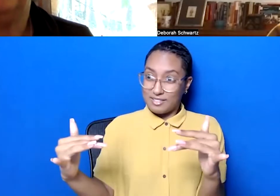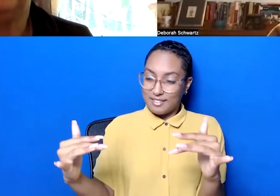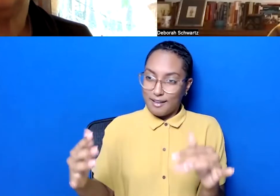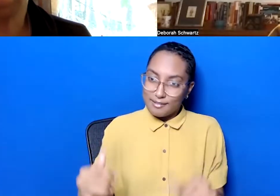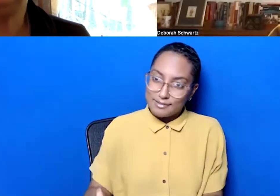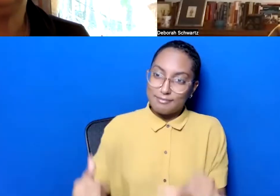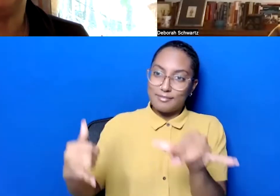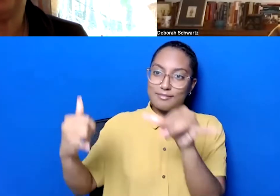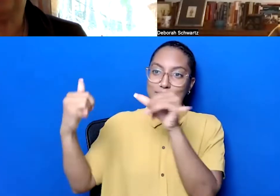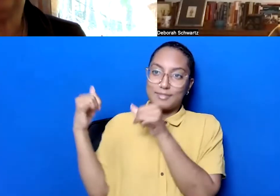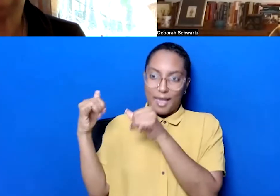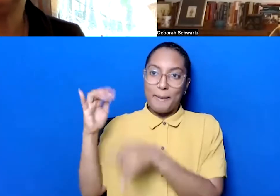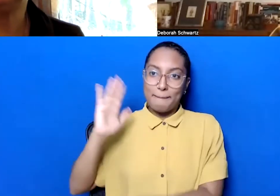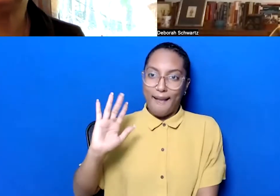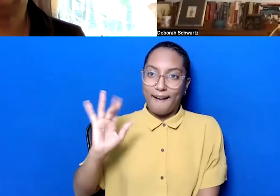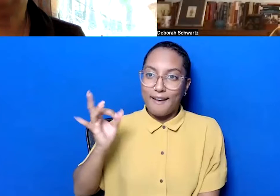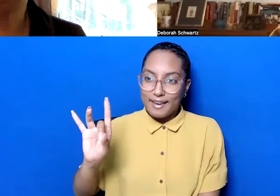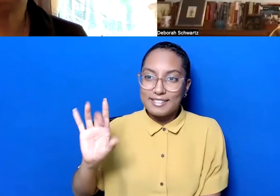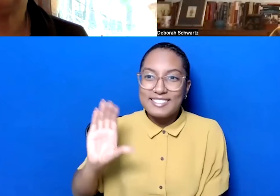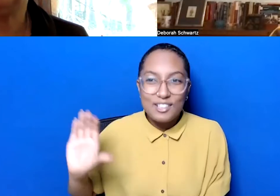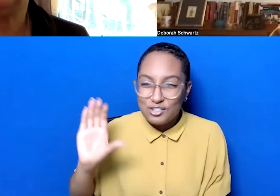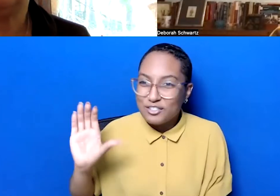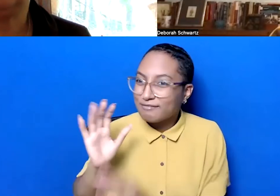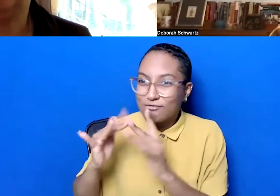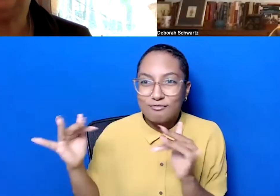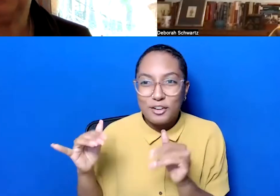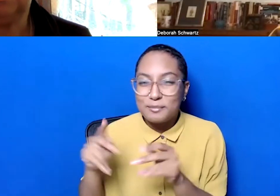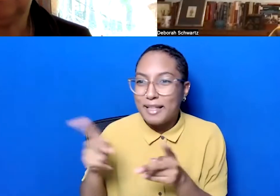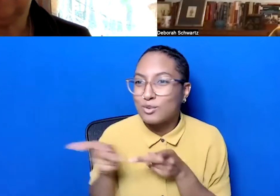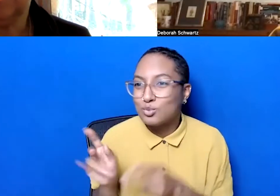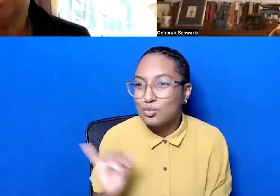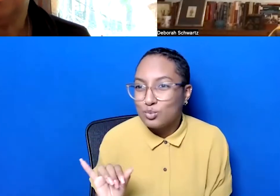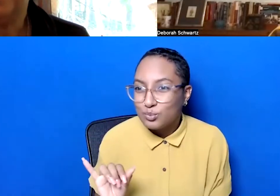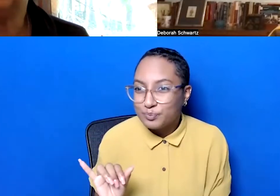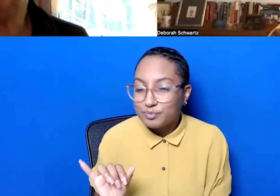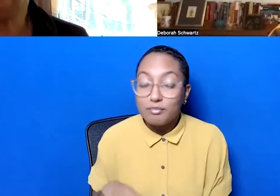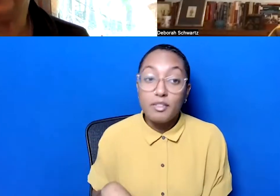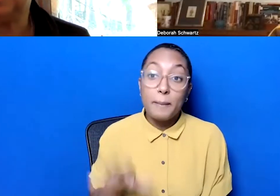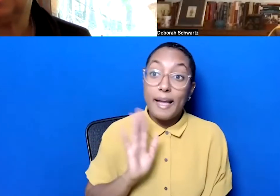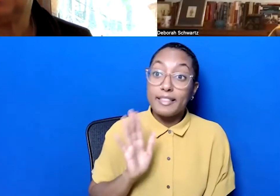The community there, which is now primarily Colombian, has embraced this